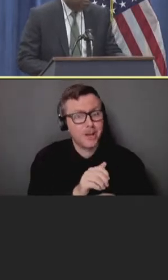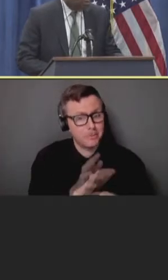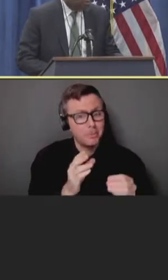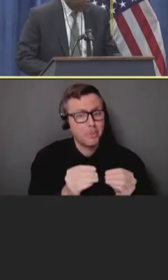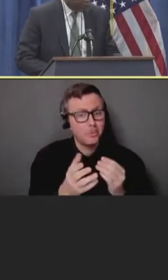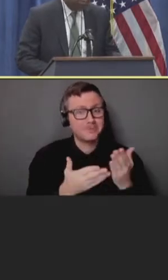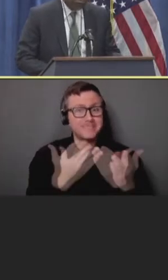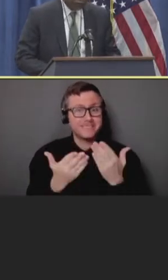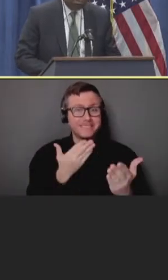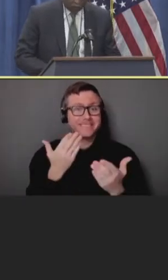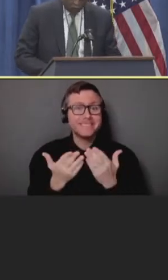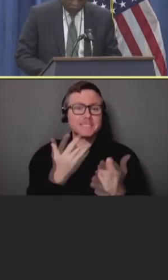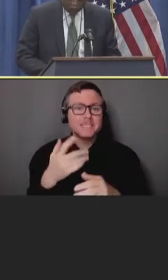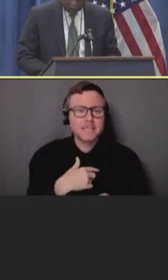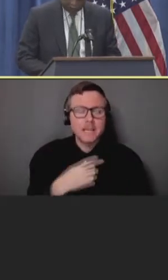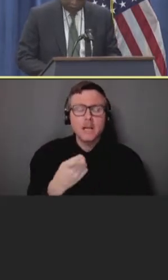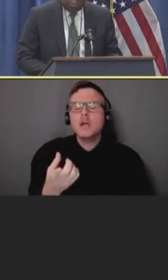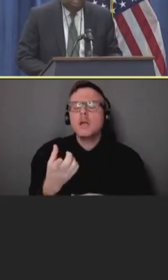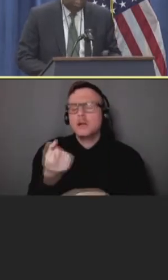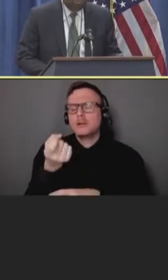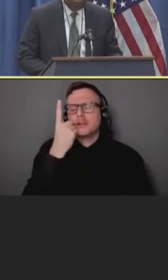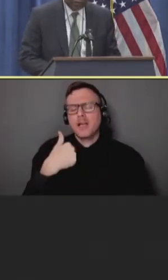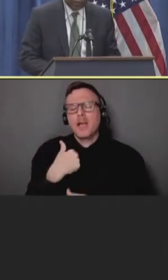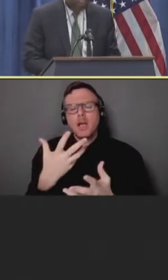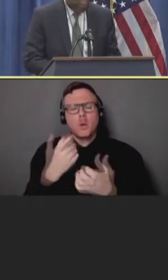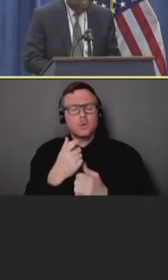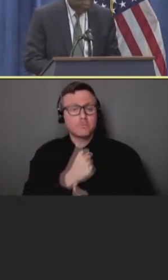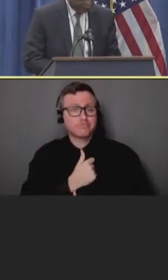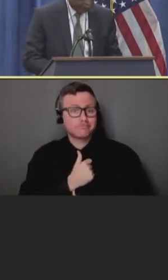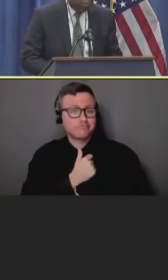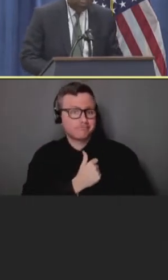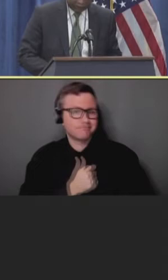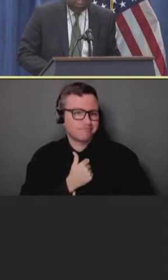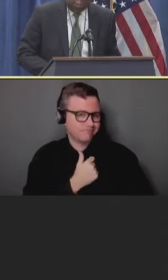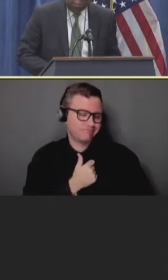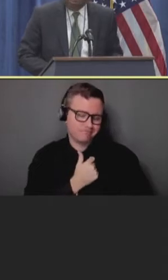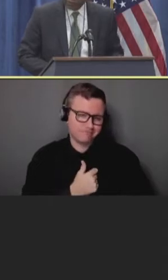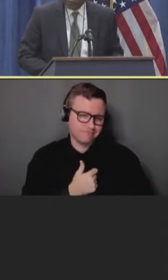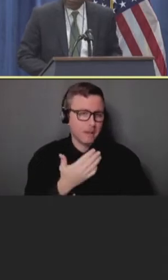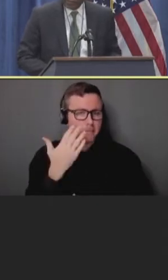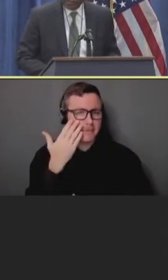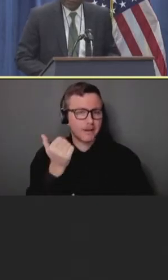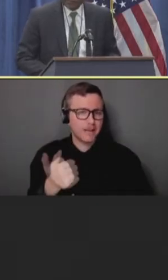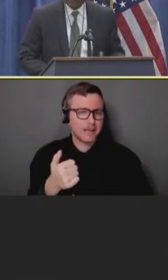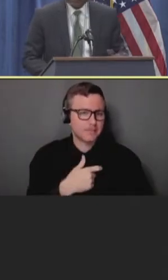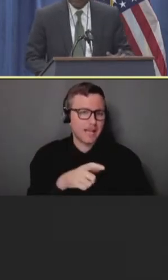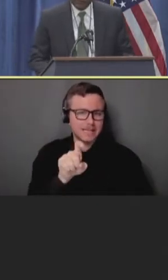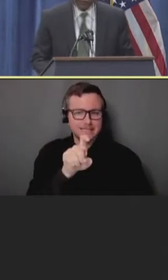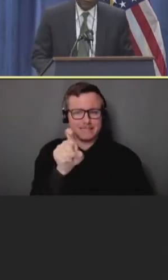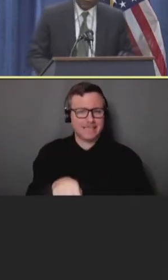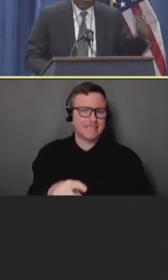but I do want to apologize up front for my Texas accent so we can't -- we don't